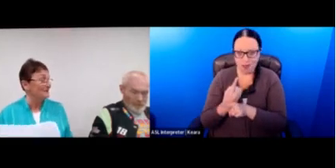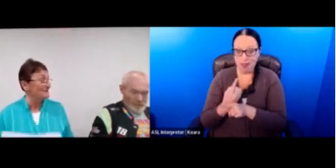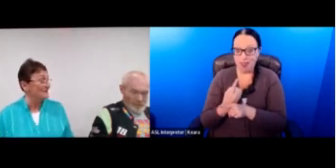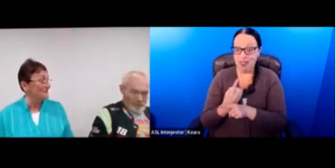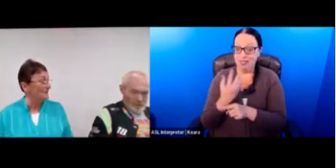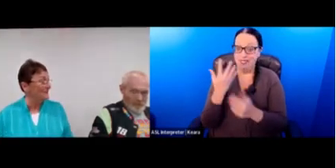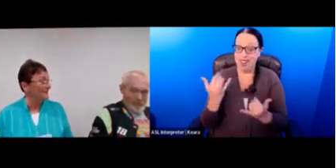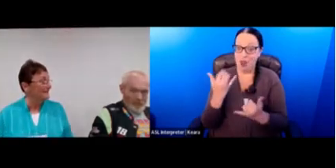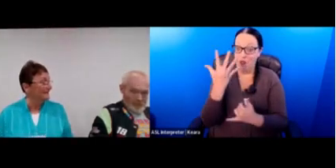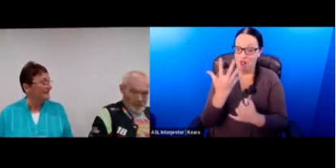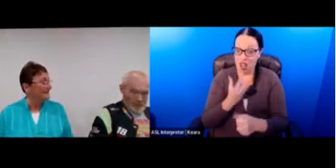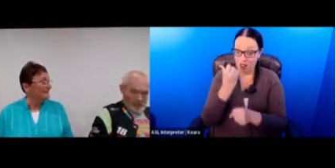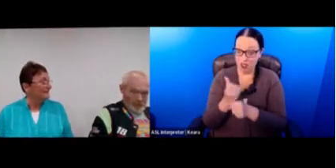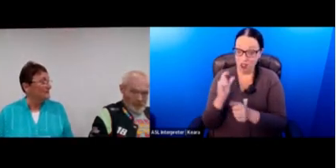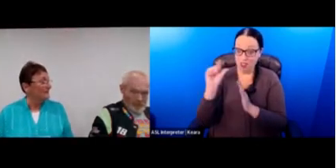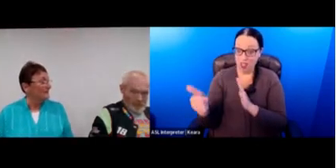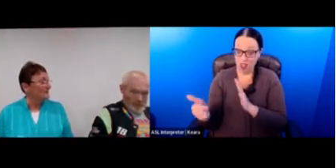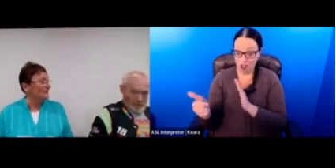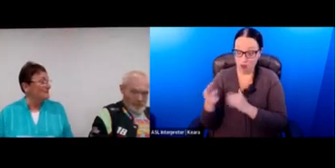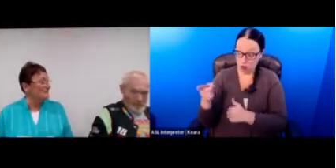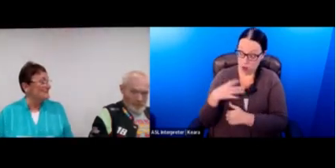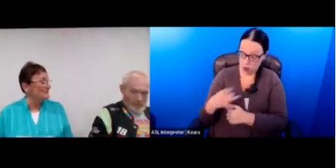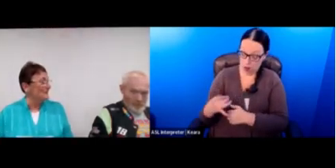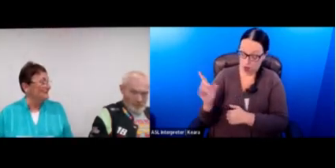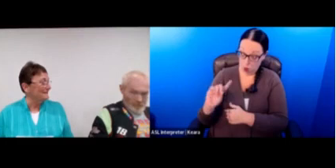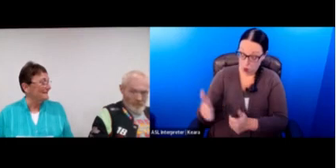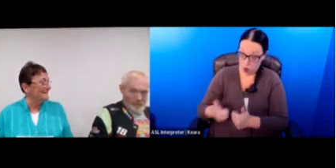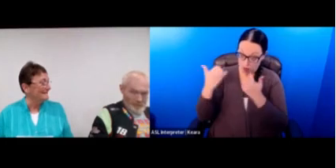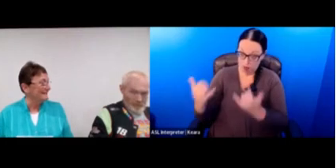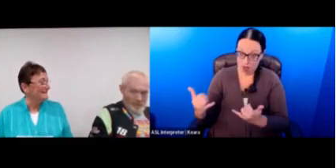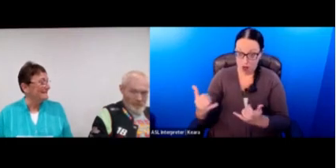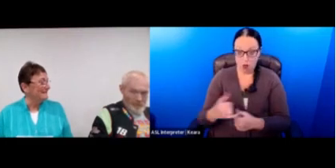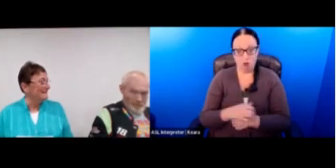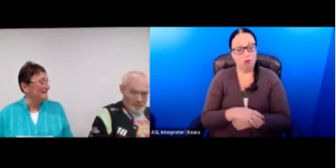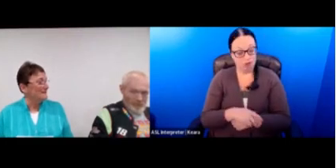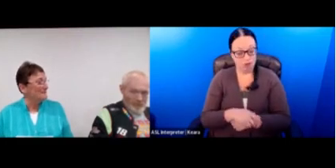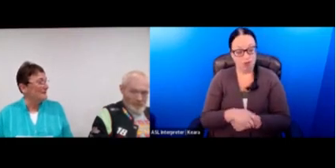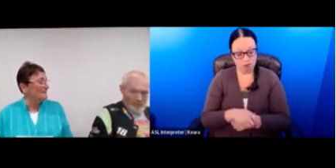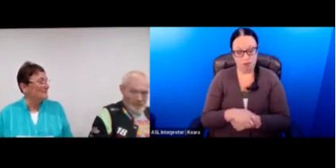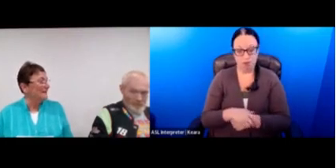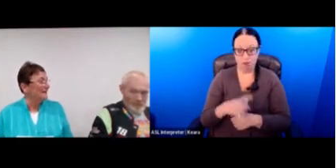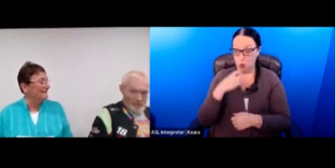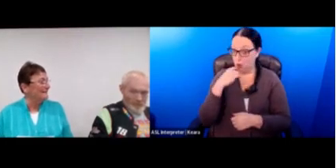years down the road and you like your living situation, Carl? Can you tell them anything about it?